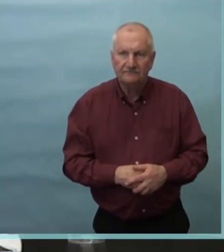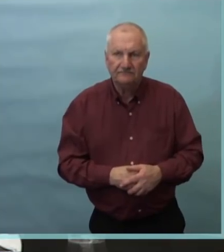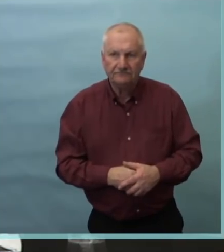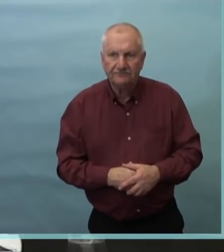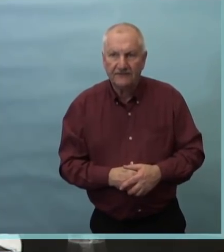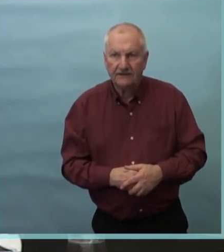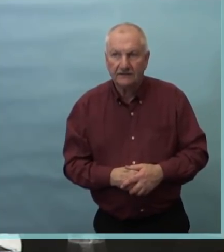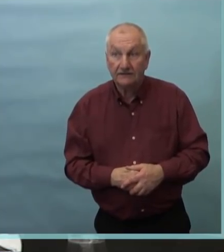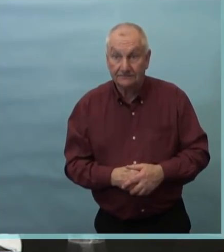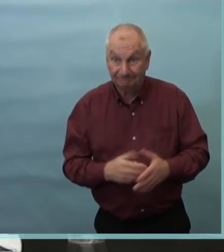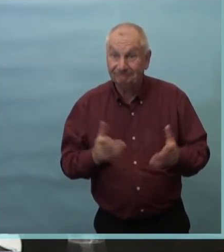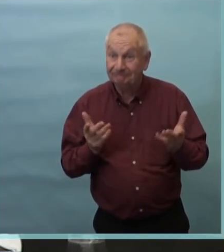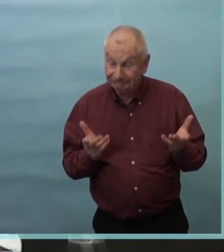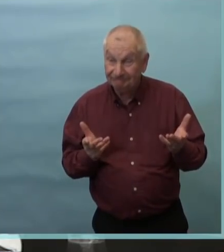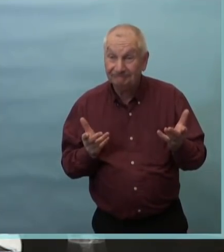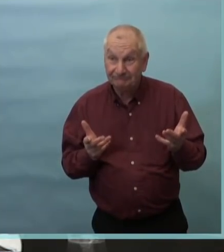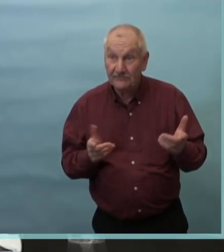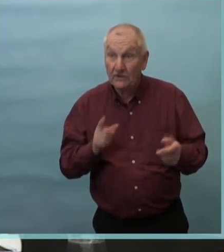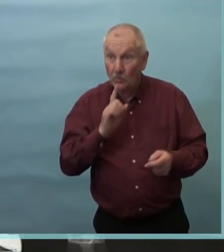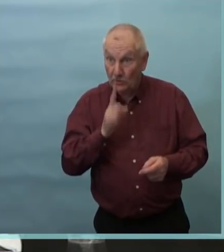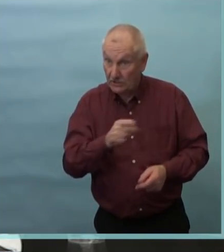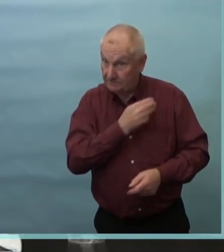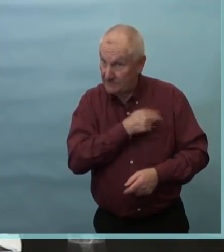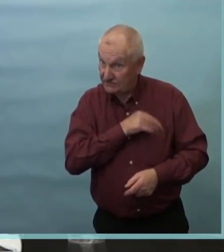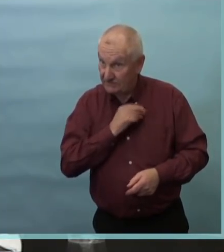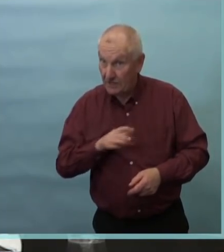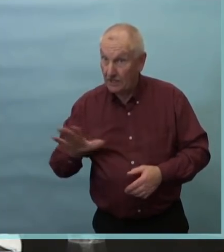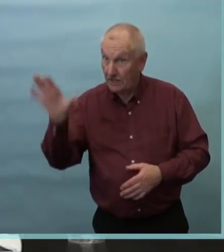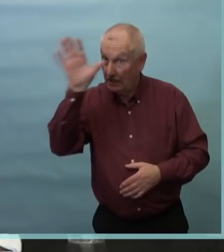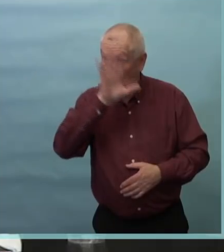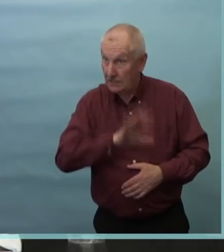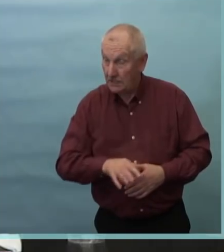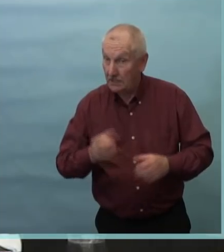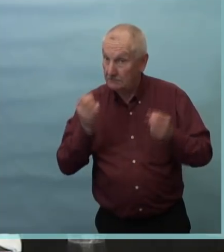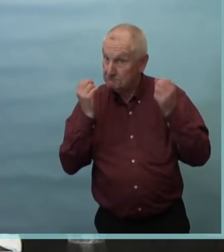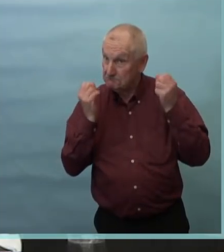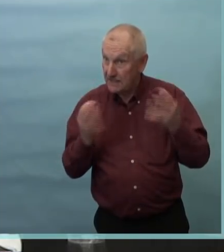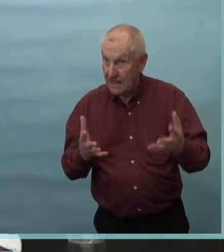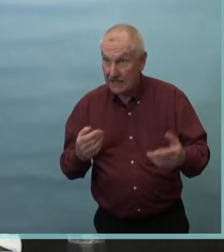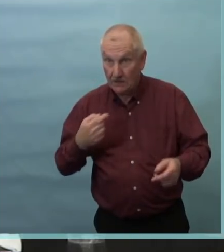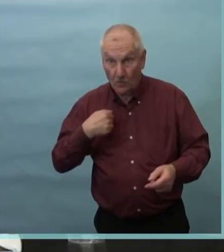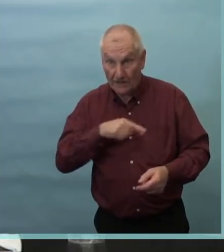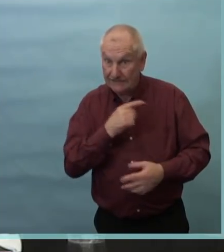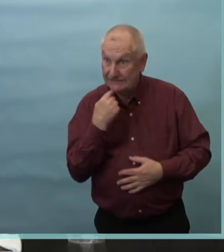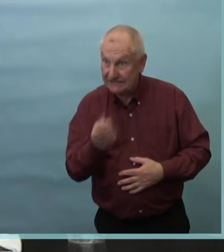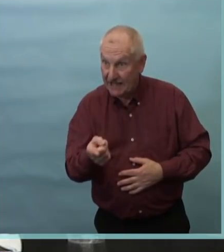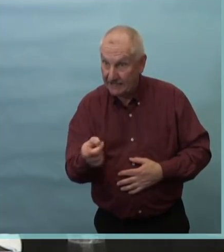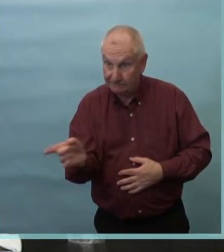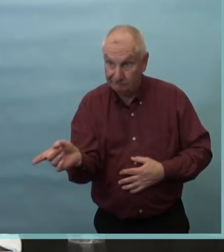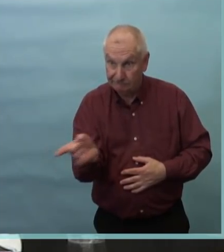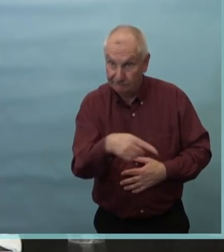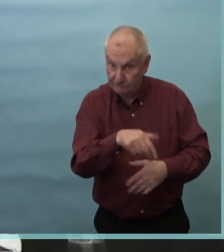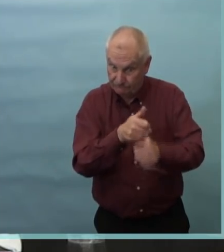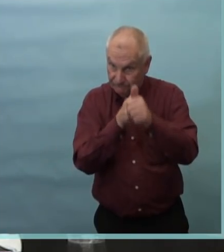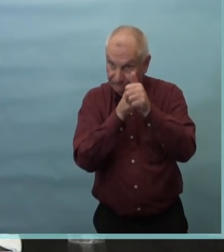just what amount of Tobin's have been doing Manitobans has stepped up follow public health advice and our and our numbers are showing that so there are